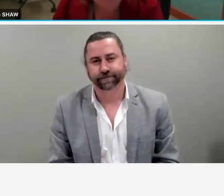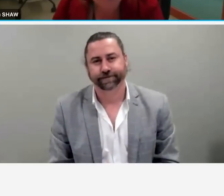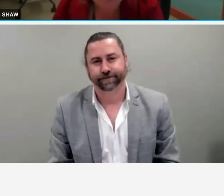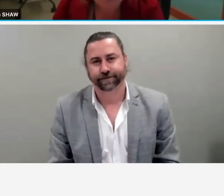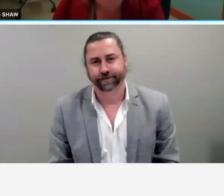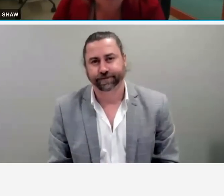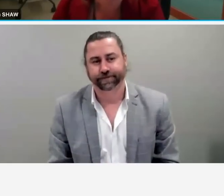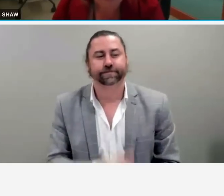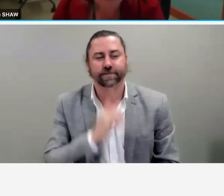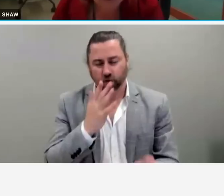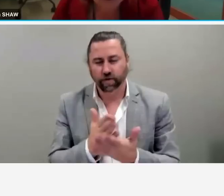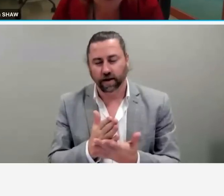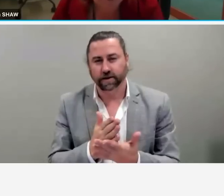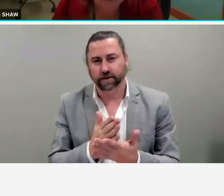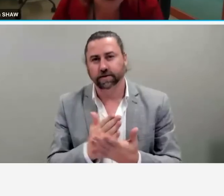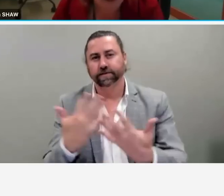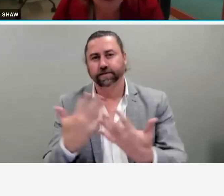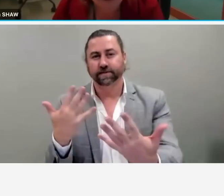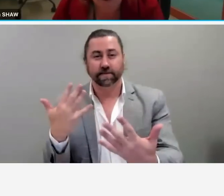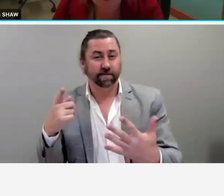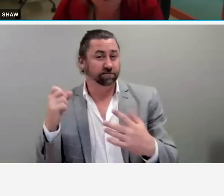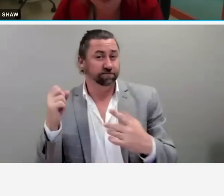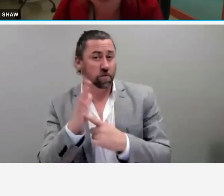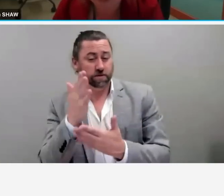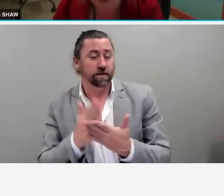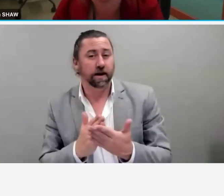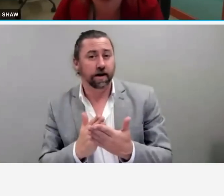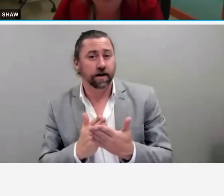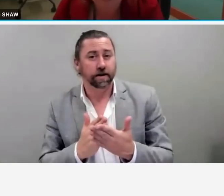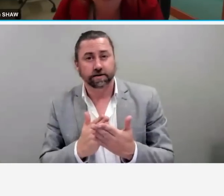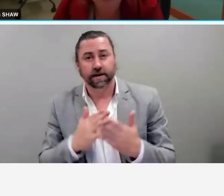In essence that will be the key content outlined in consultation paper number one.